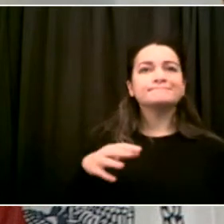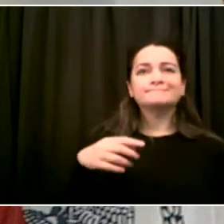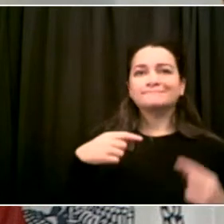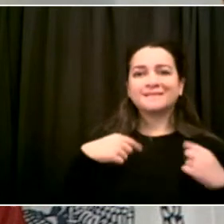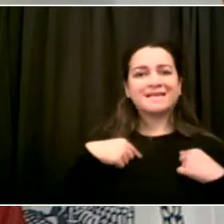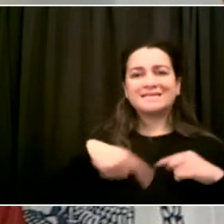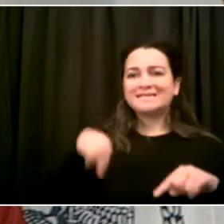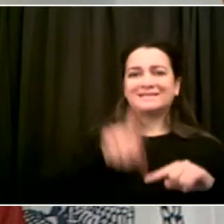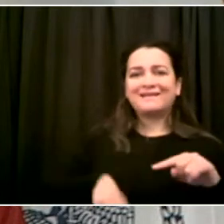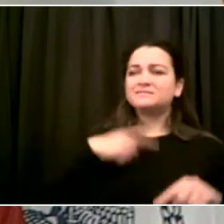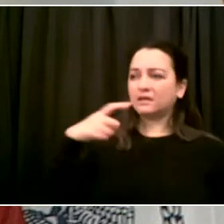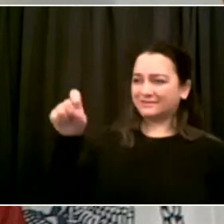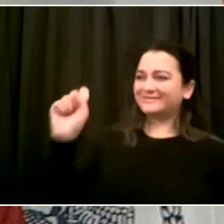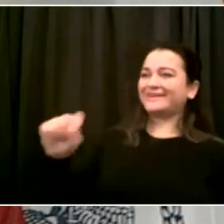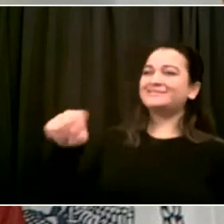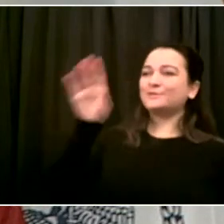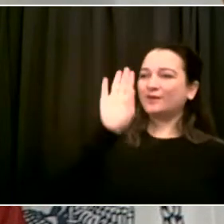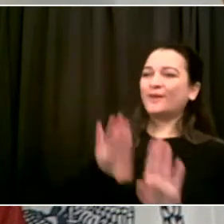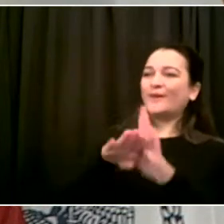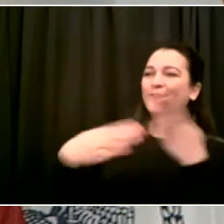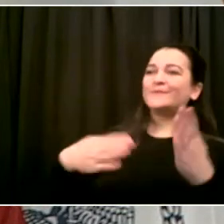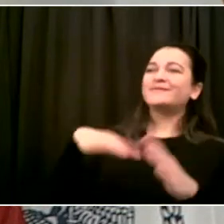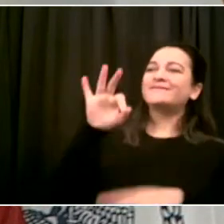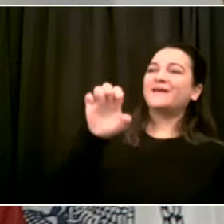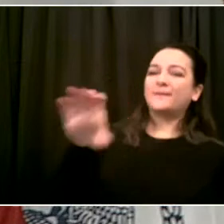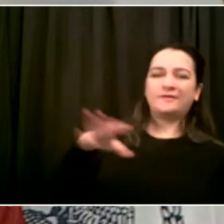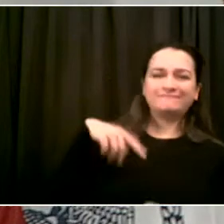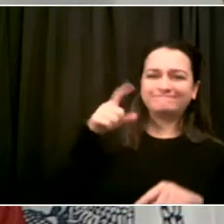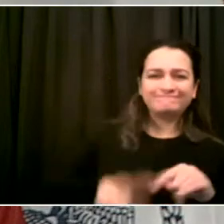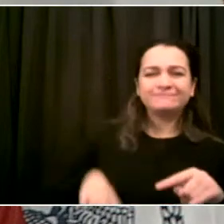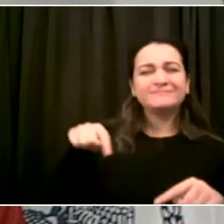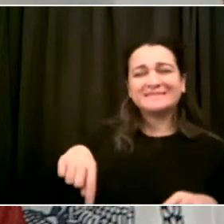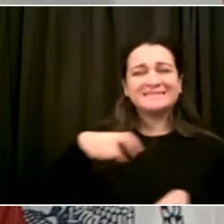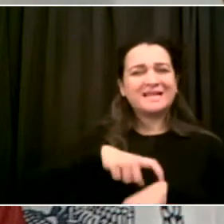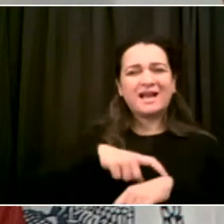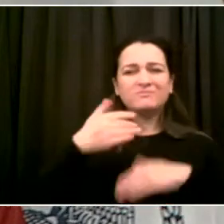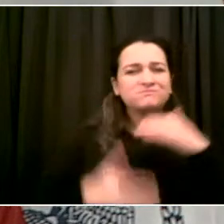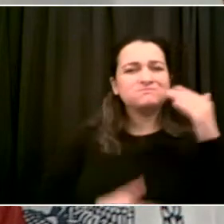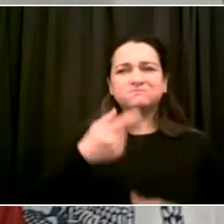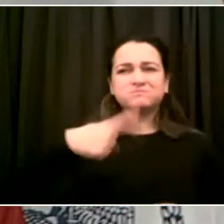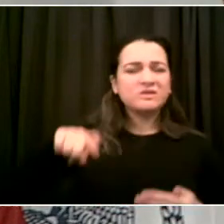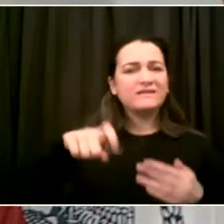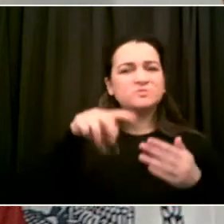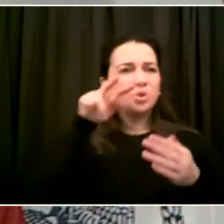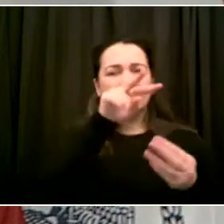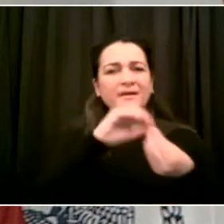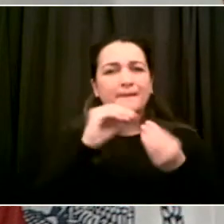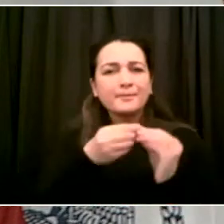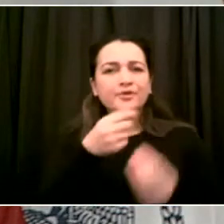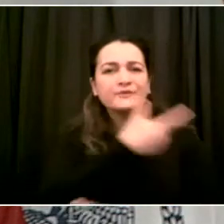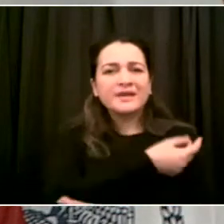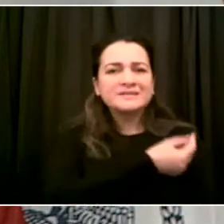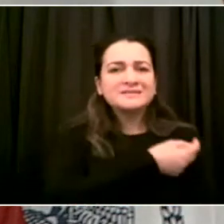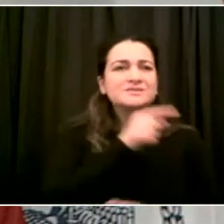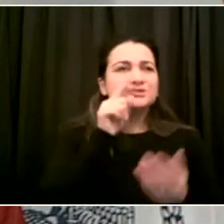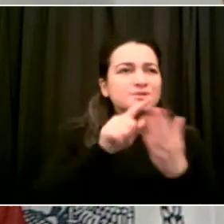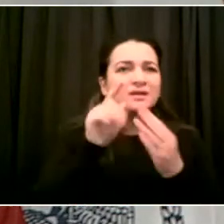TO HIGH SCHOOL. IT WILL CERRTAINLY TAKE TIME, WE NEED TO MAKE MORE PROGRESS WITH THE VACCCCINE, SHEER NUNUBEMR R OF